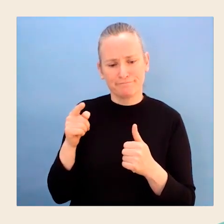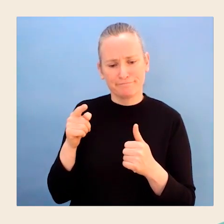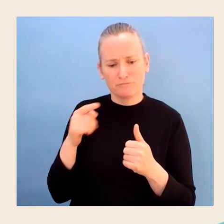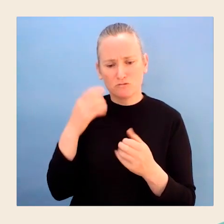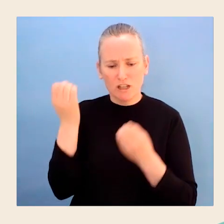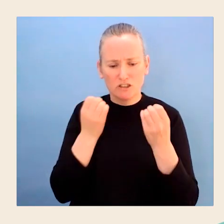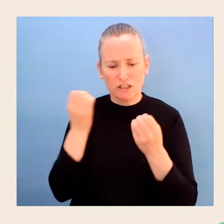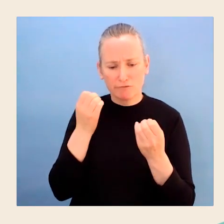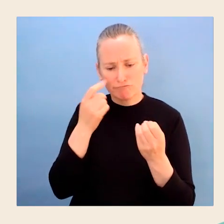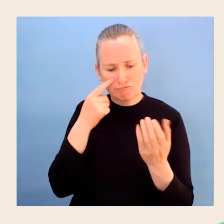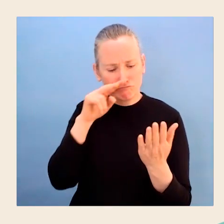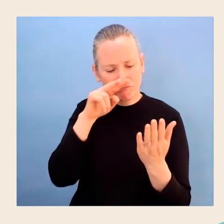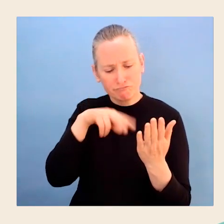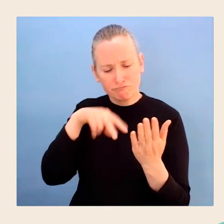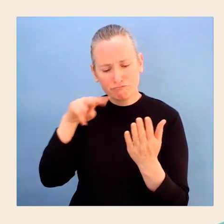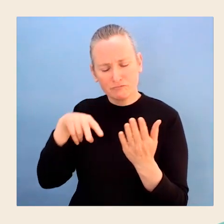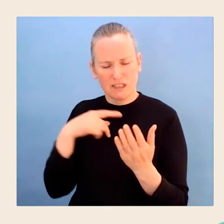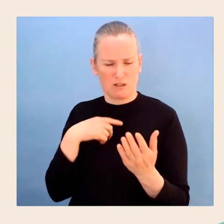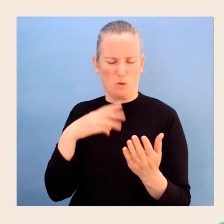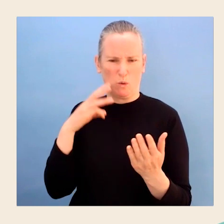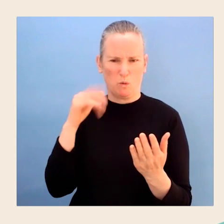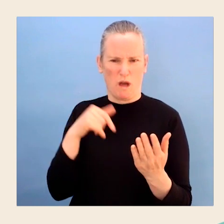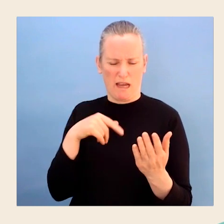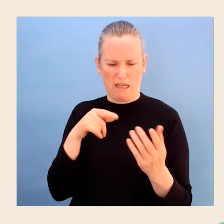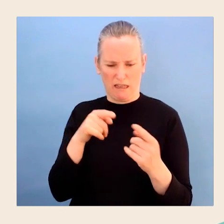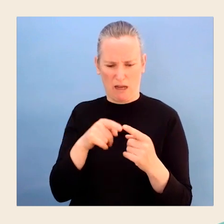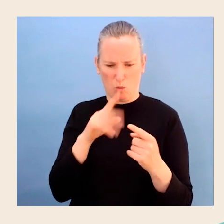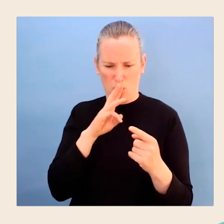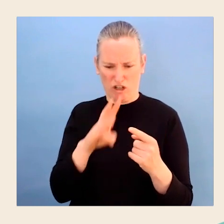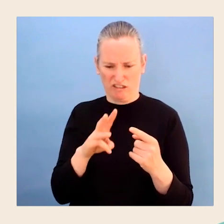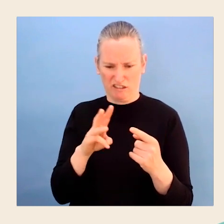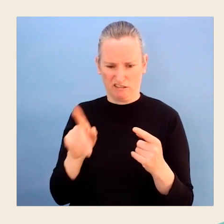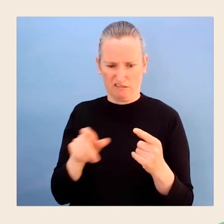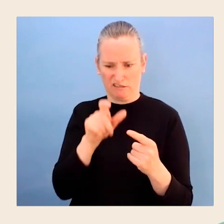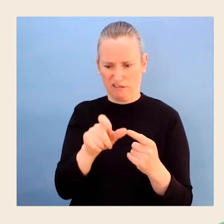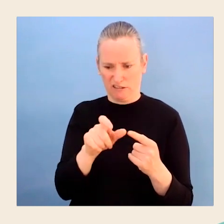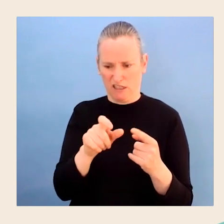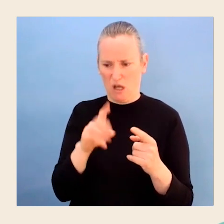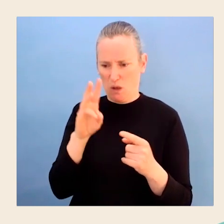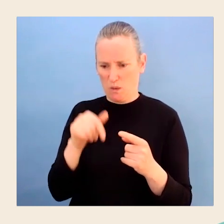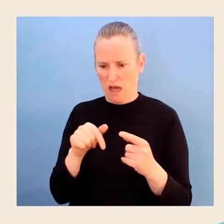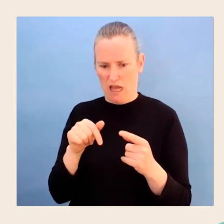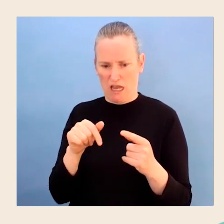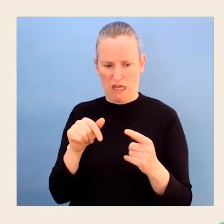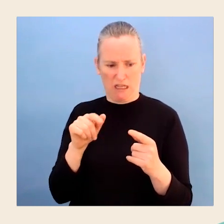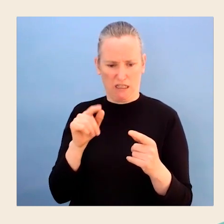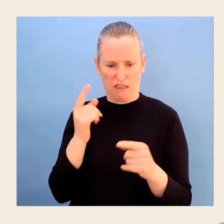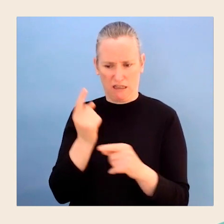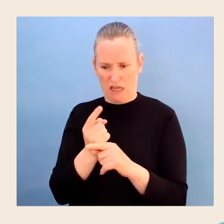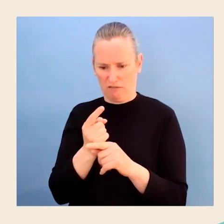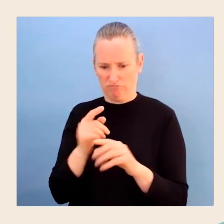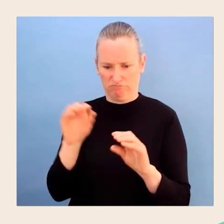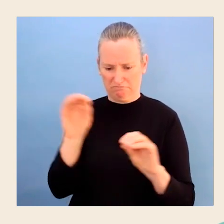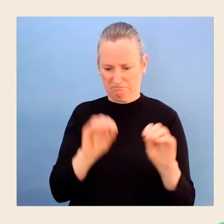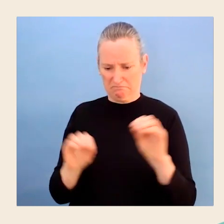"Why is this capitalised?" or, "Why is this such a run on sentence?" And I basically said to them,